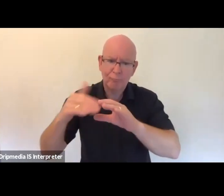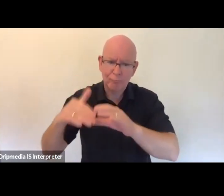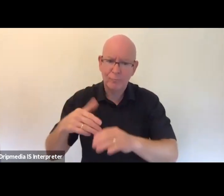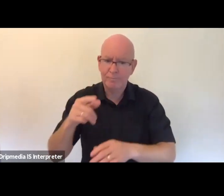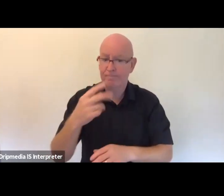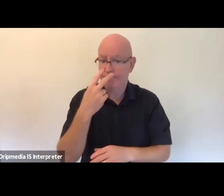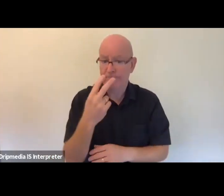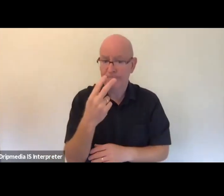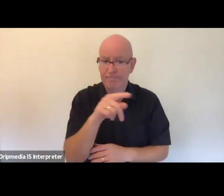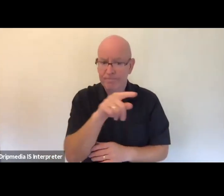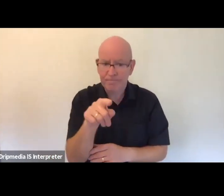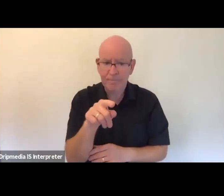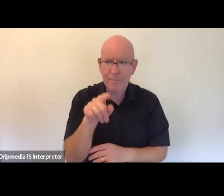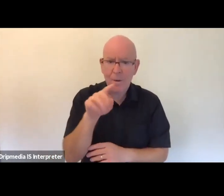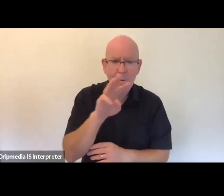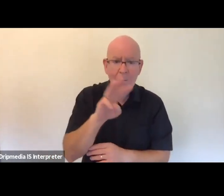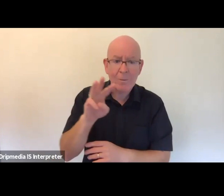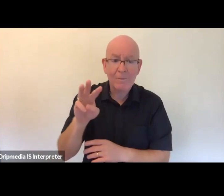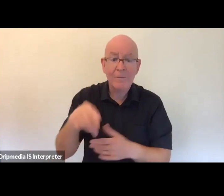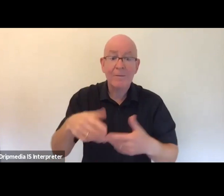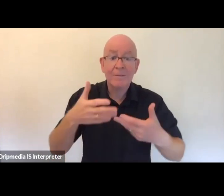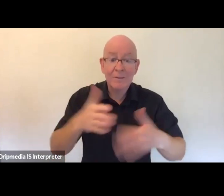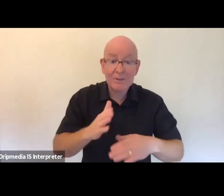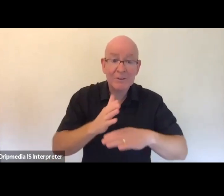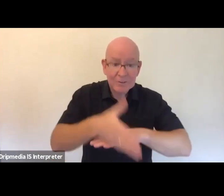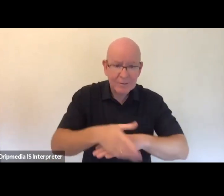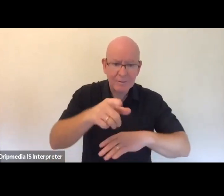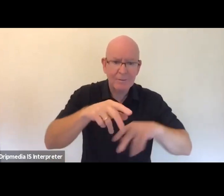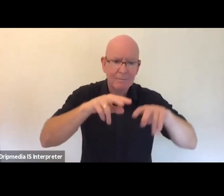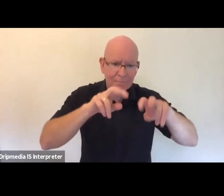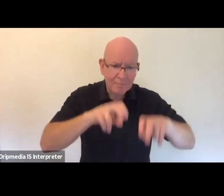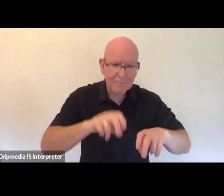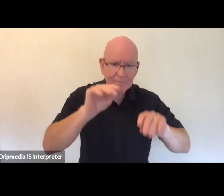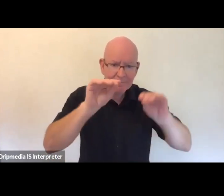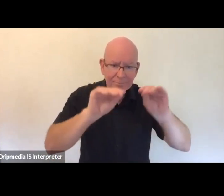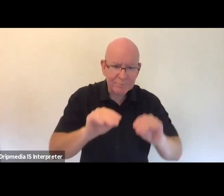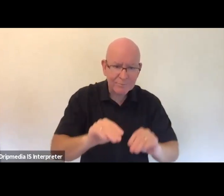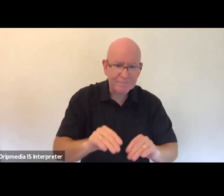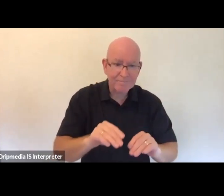Remember also, to join the social protection on COVID responses online community.